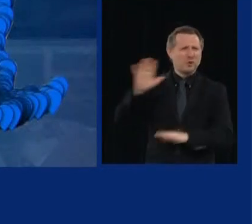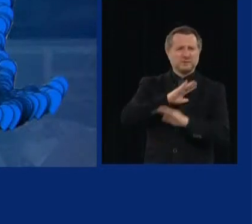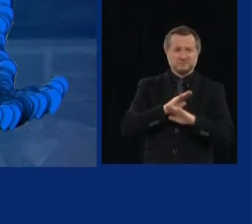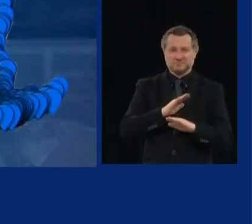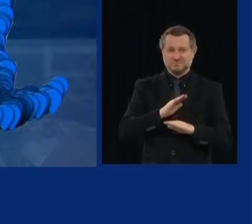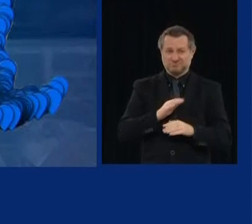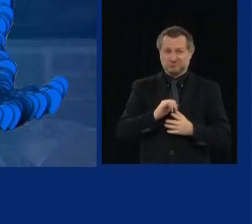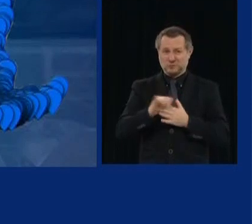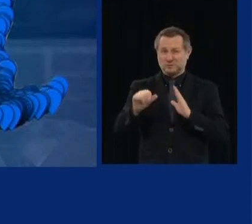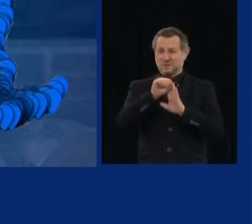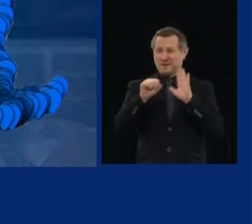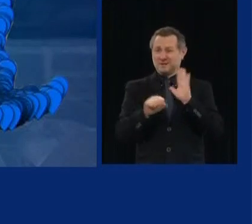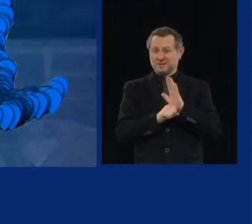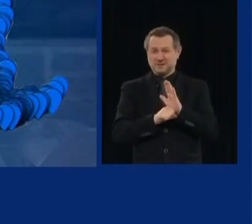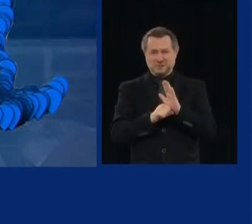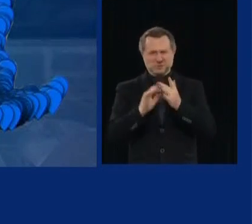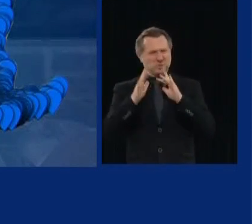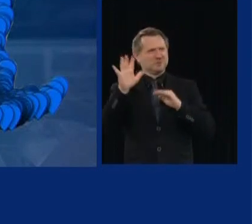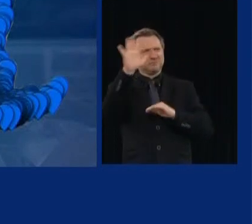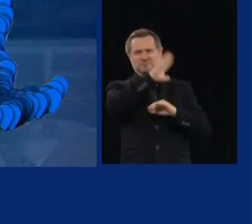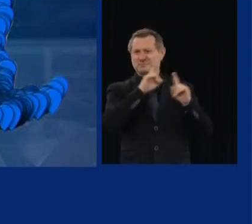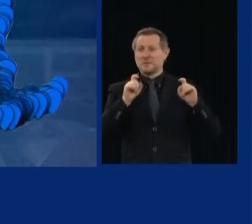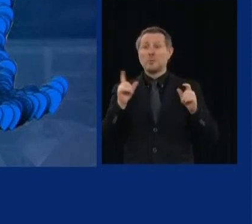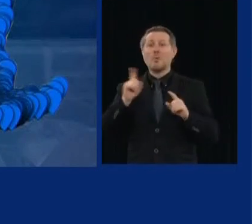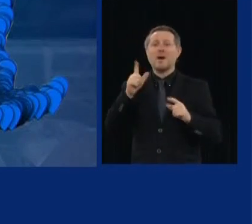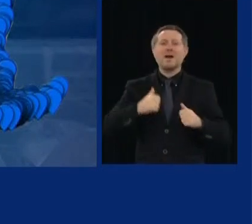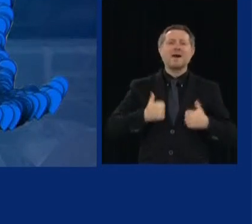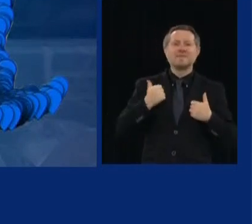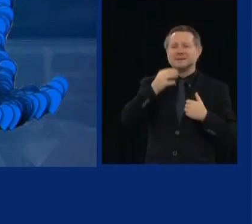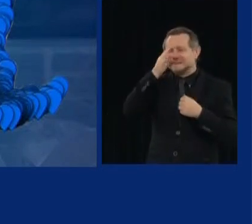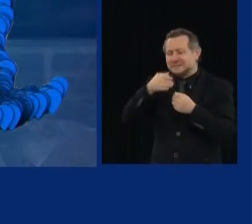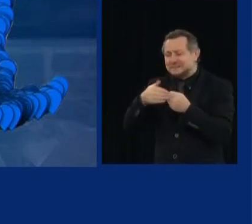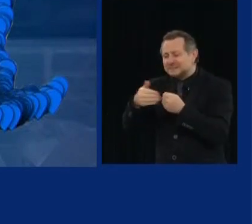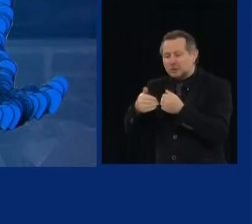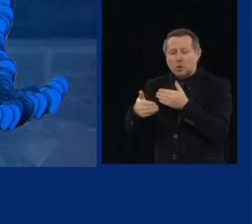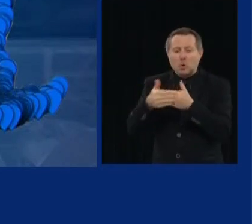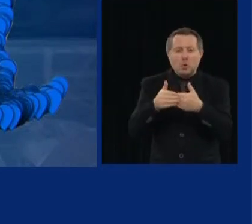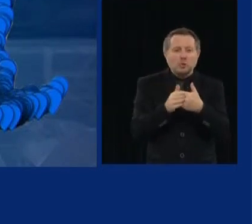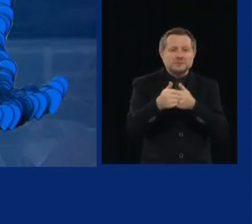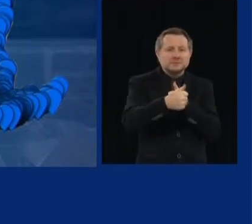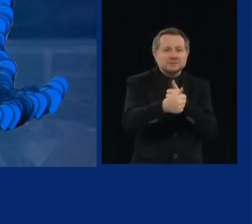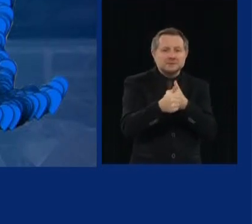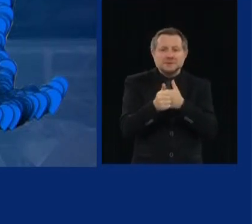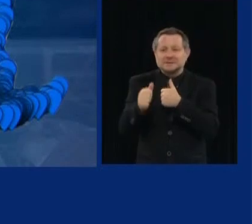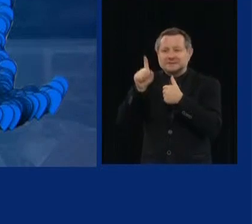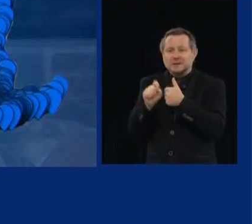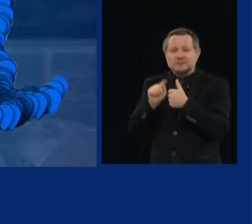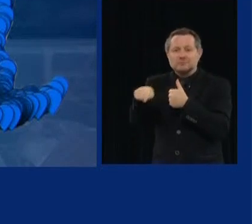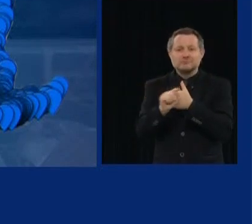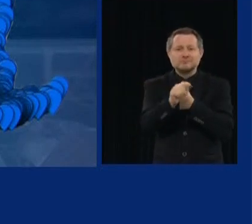HAVE 700 TESTING SITES ACROSS THE STATES. WHICH MEANS, THERE IS A TESTING